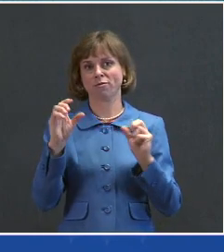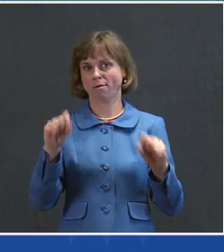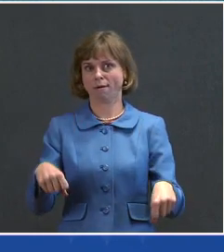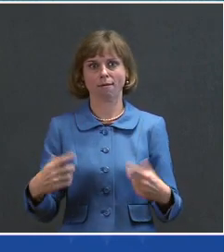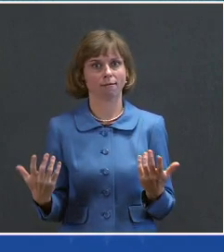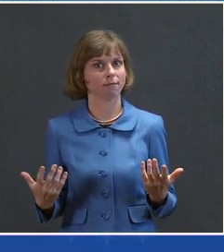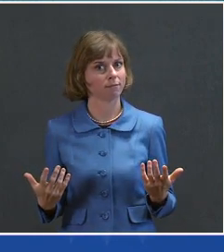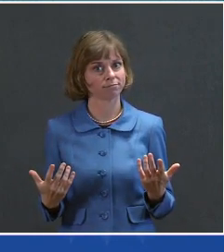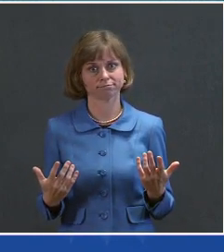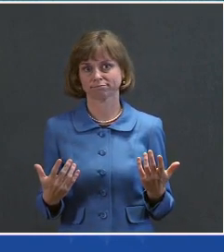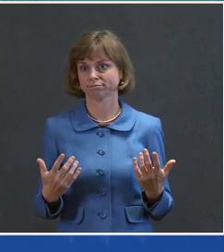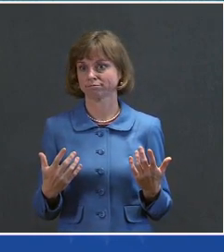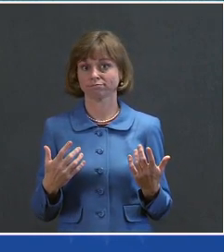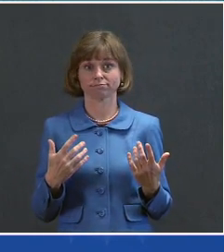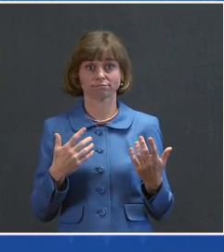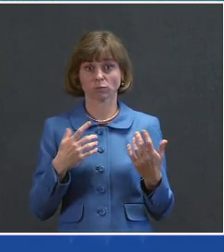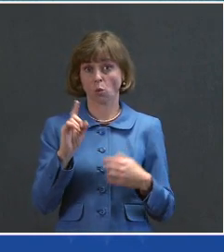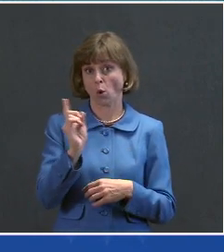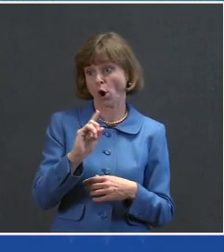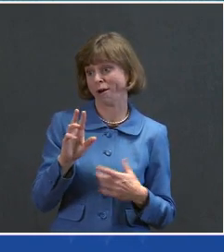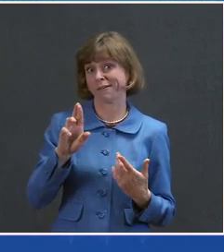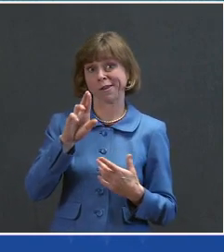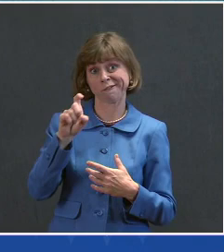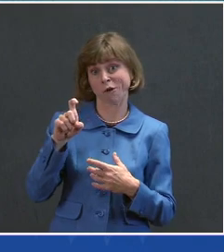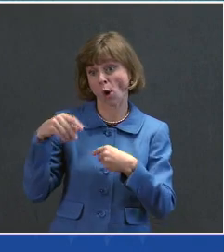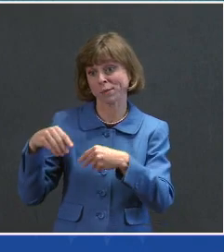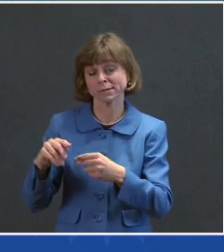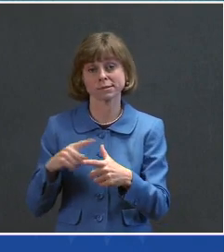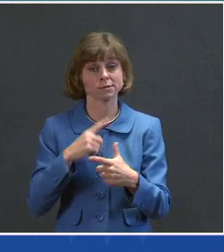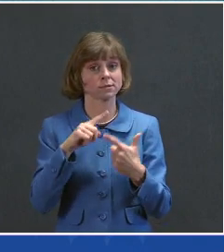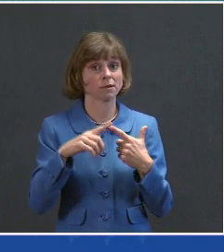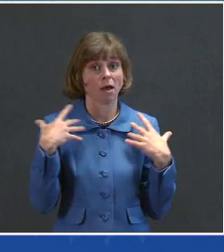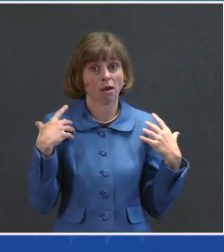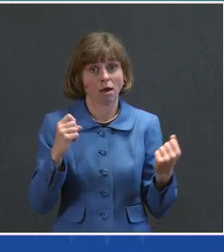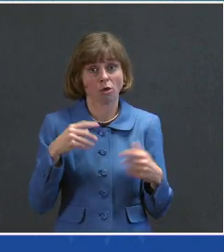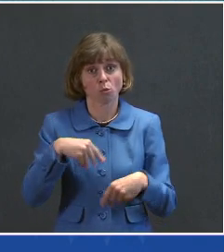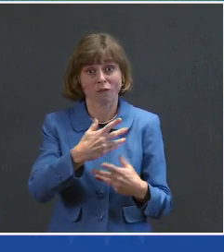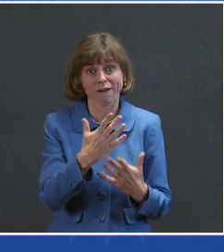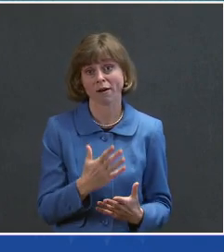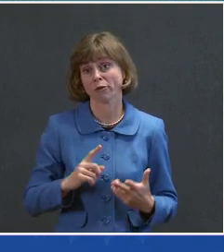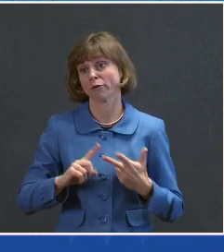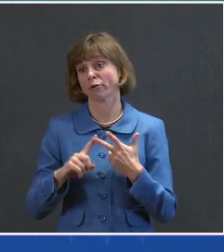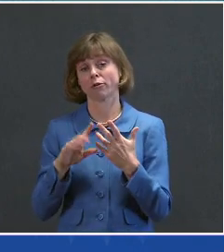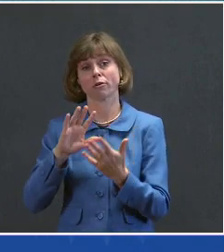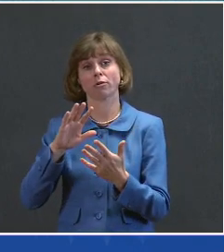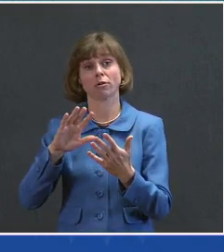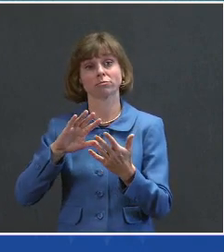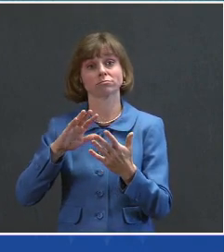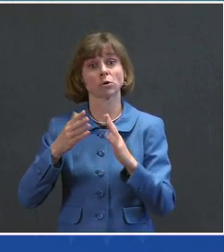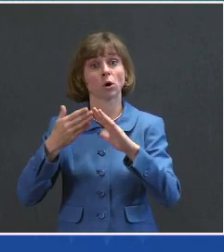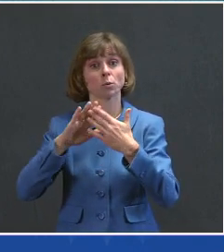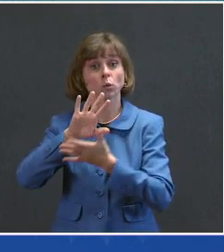at their health provider, at their community center, at the mass vaccination site, whatever it may be. The Press: And the last one is: